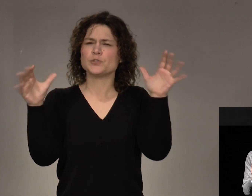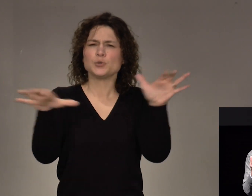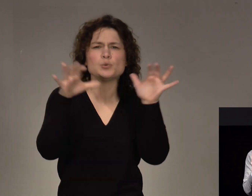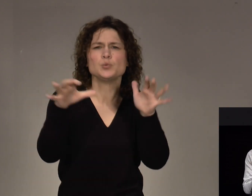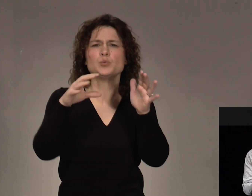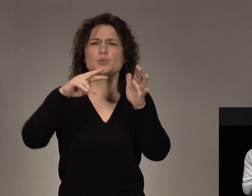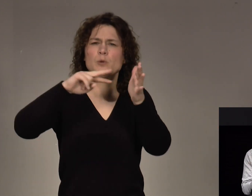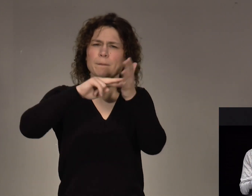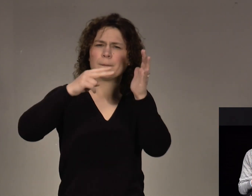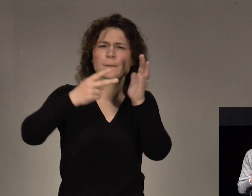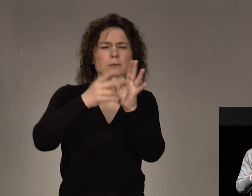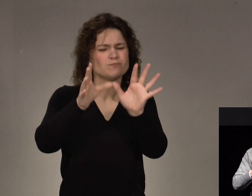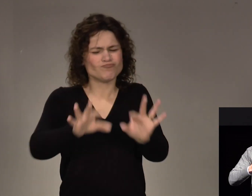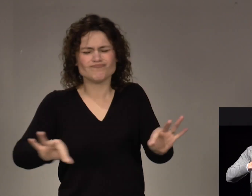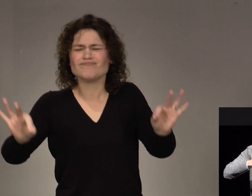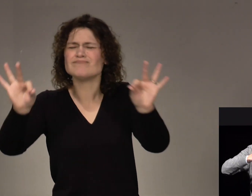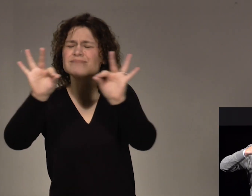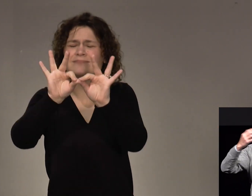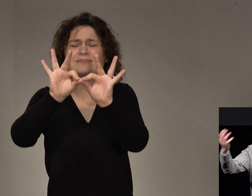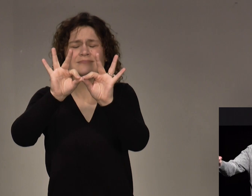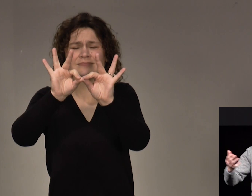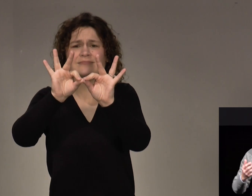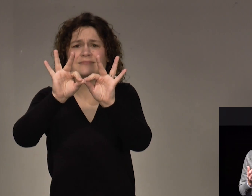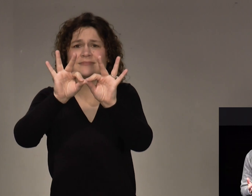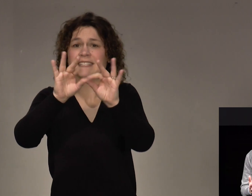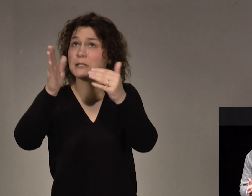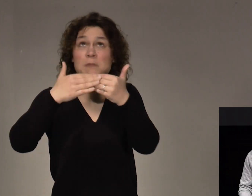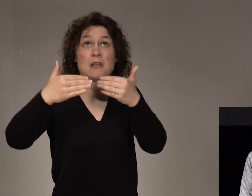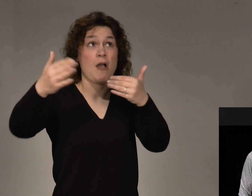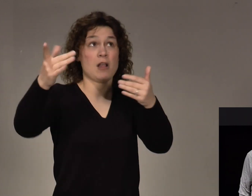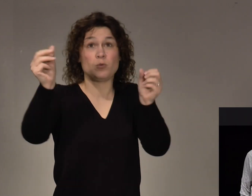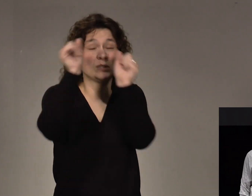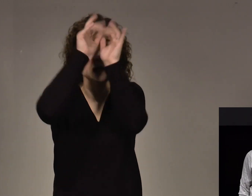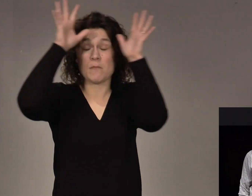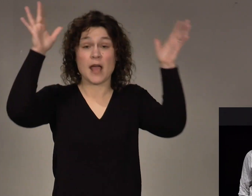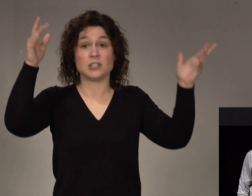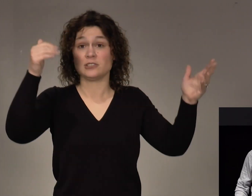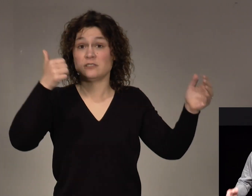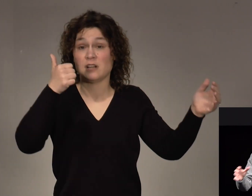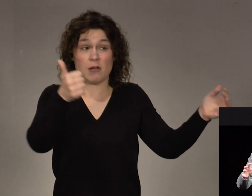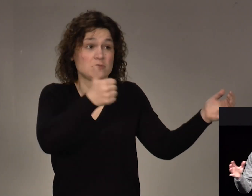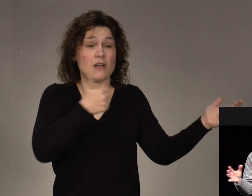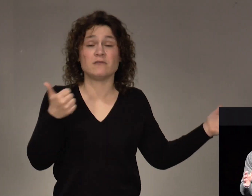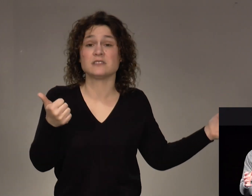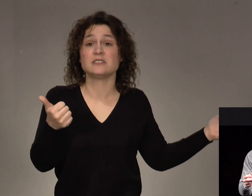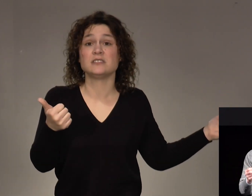and meaning--that it goes beyond our wildest imaginations. And because of that,